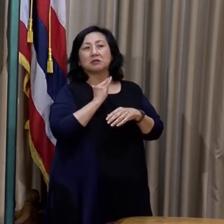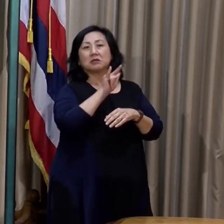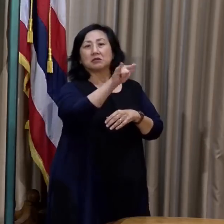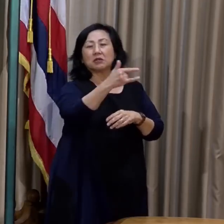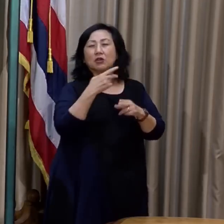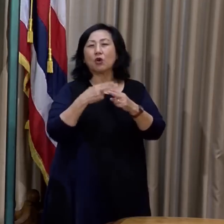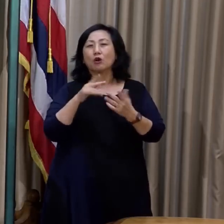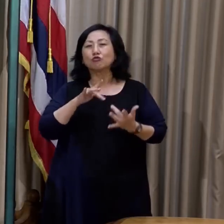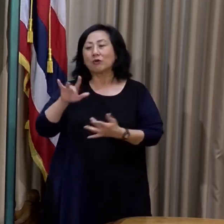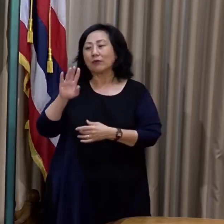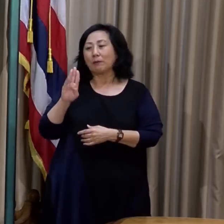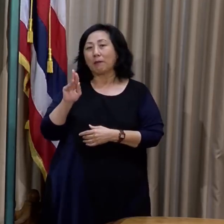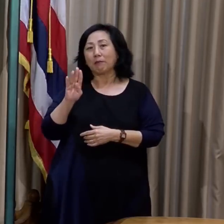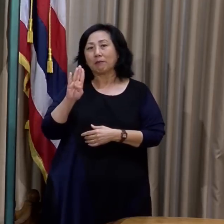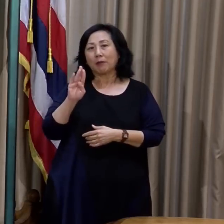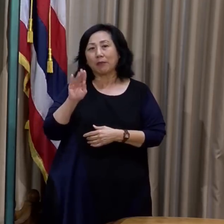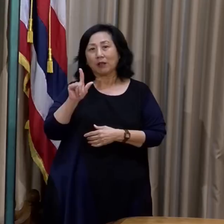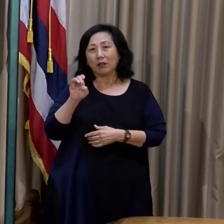AUSTRALIA, IN A SAFE WAY.